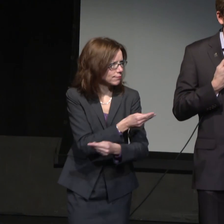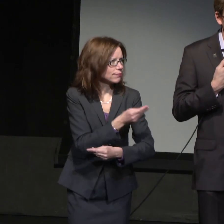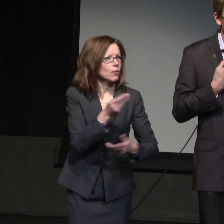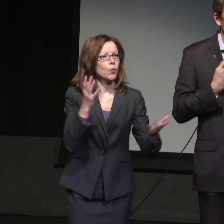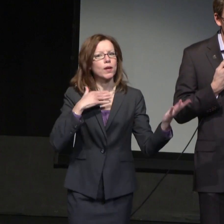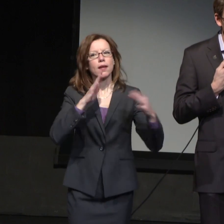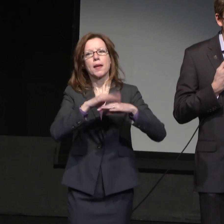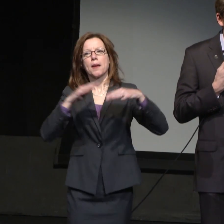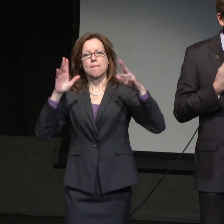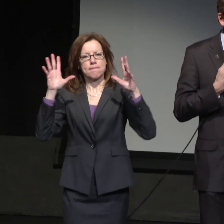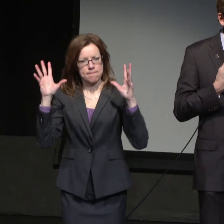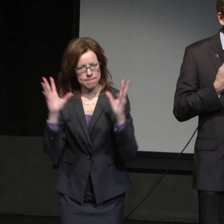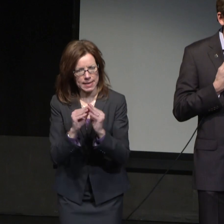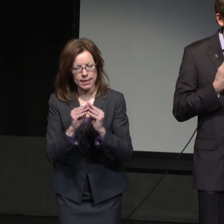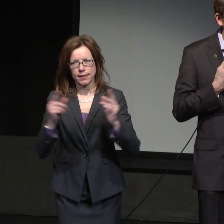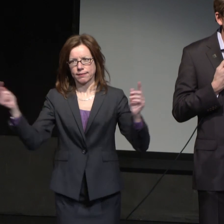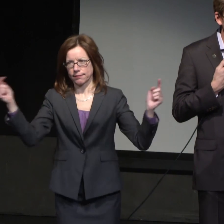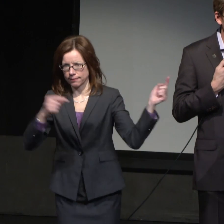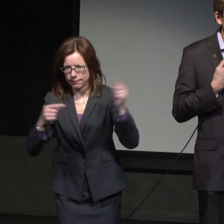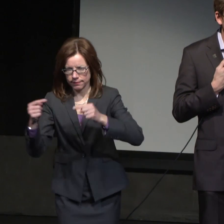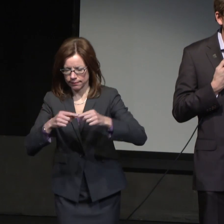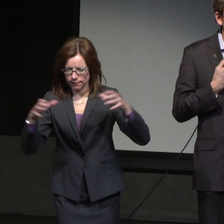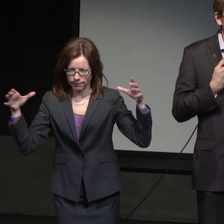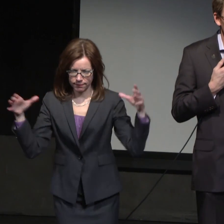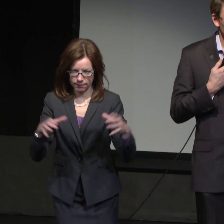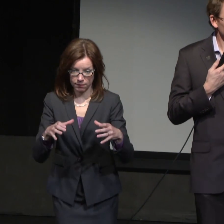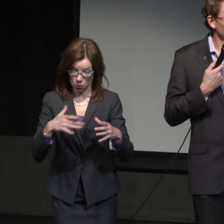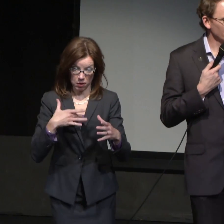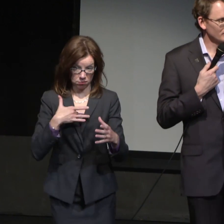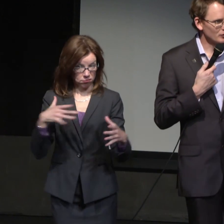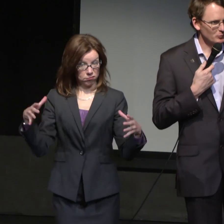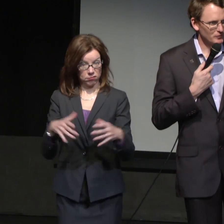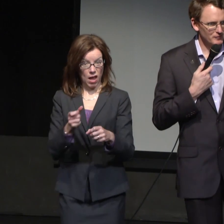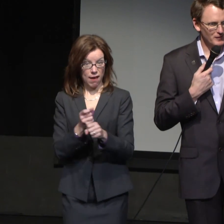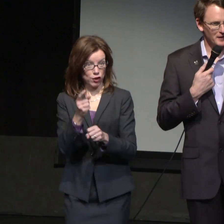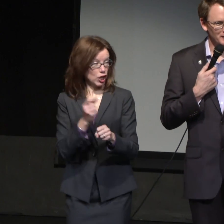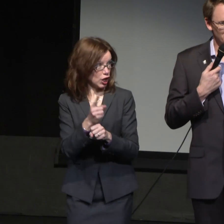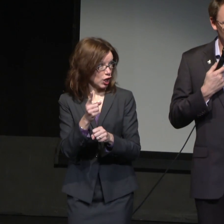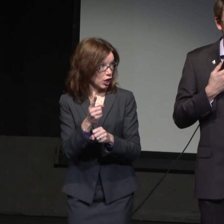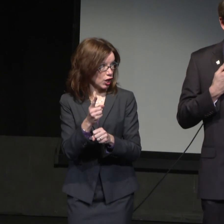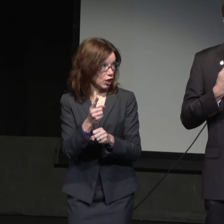and then we get into trouble for flying to different parts